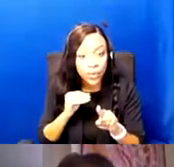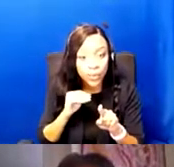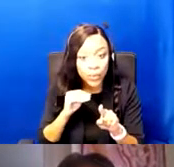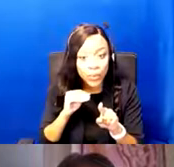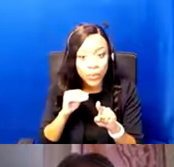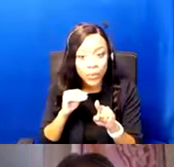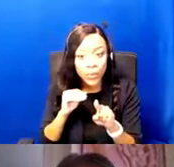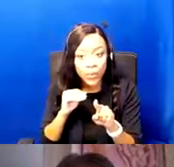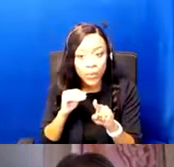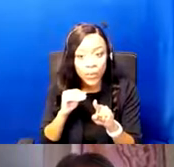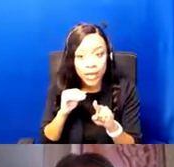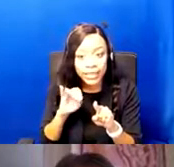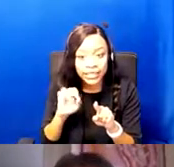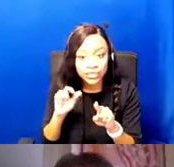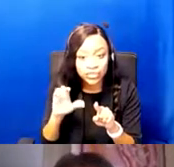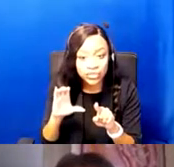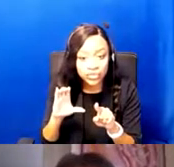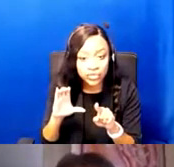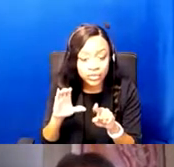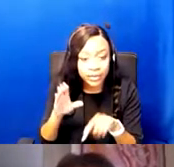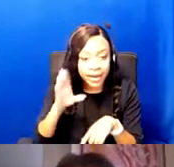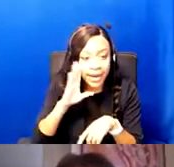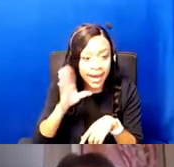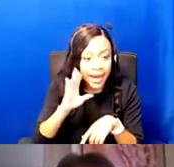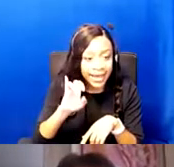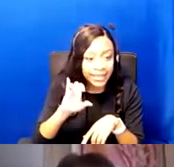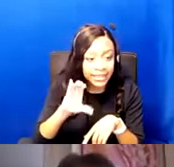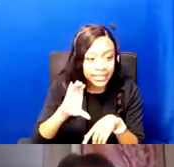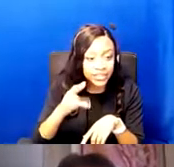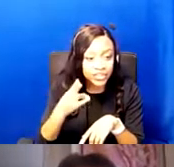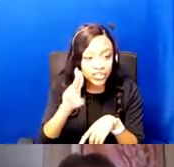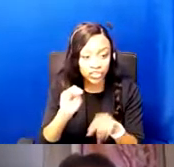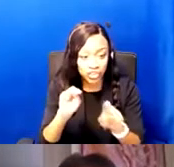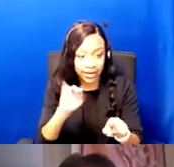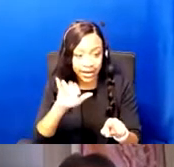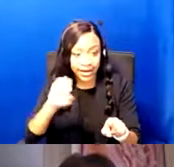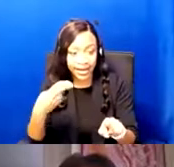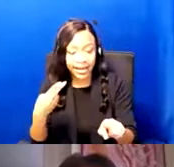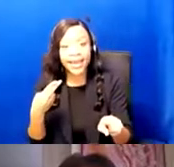Sure. Hi everyone, I'm Ichun Yeh, vice president and director of sales